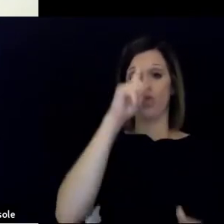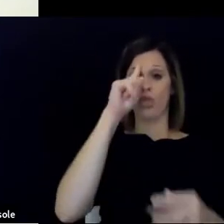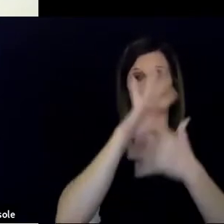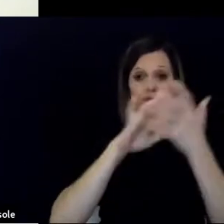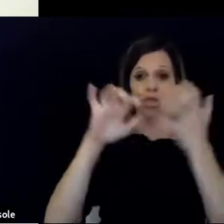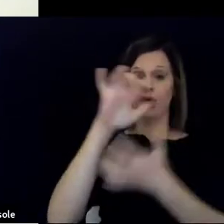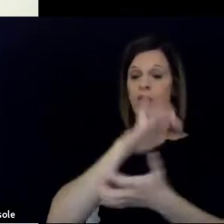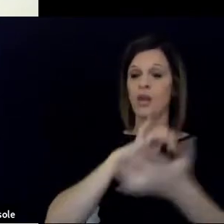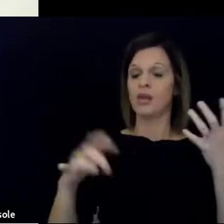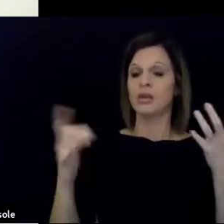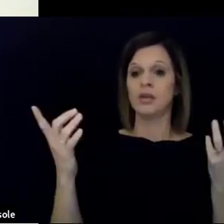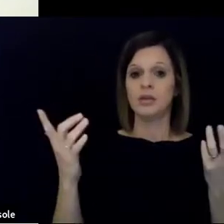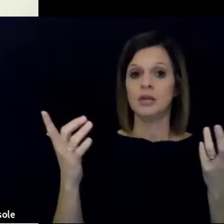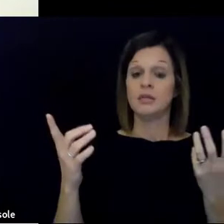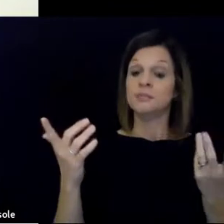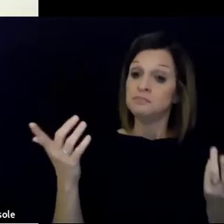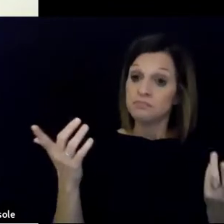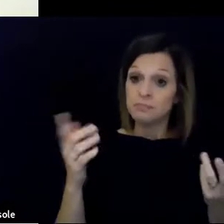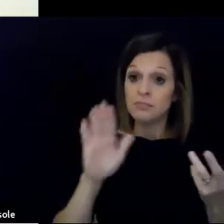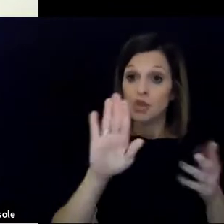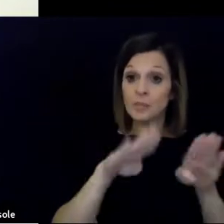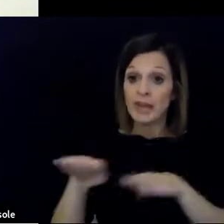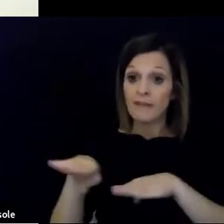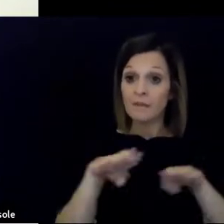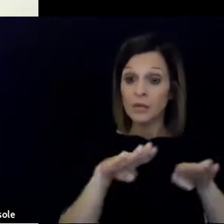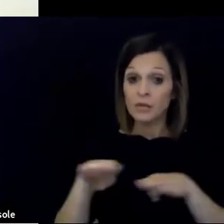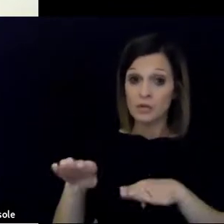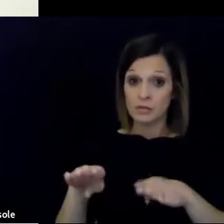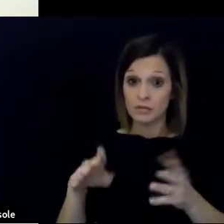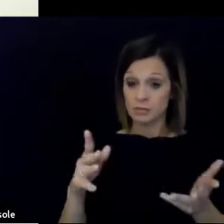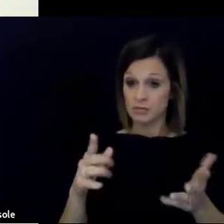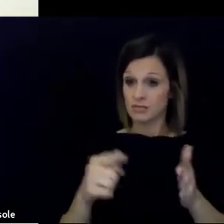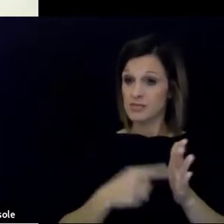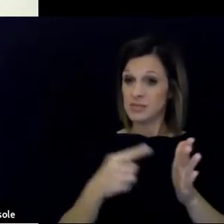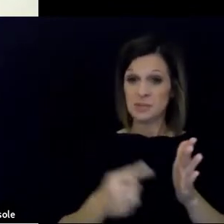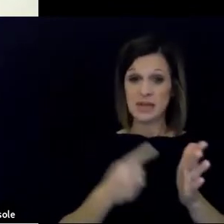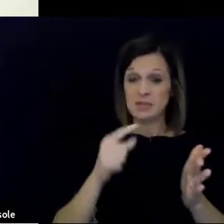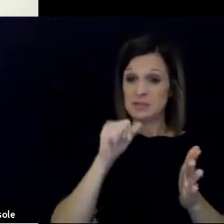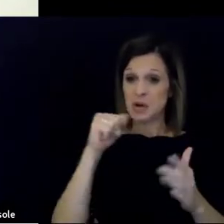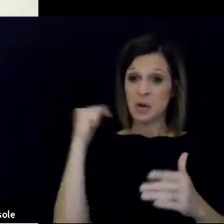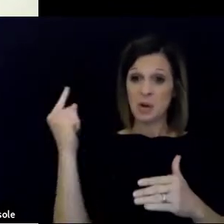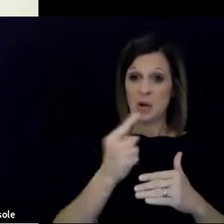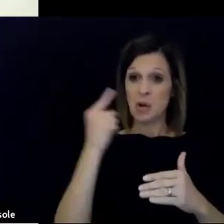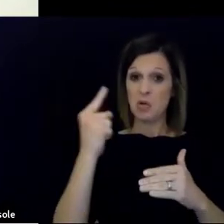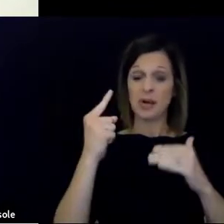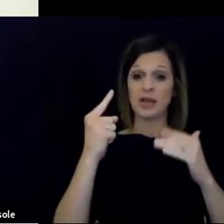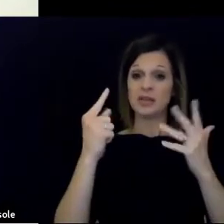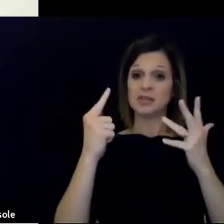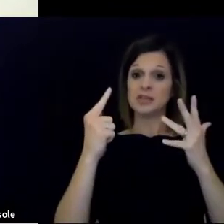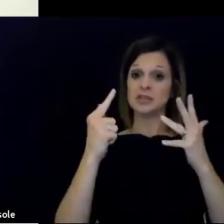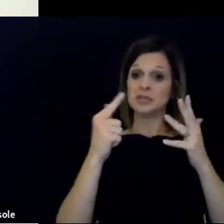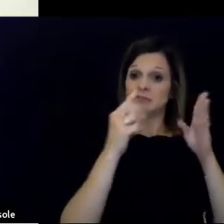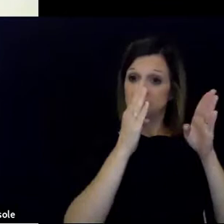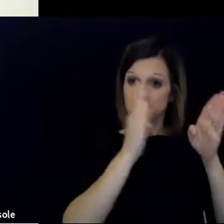Your behavior, just behavior become dysregulated where you're kind of running around like a chicken